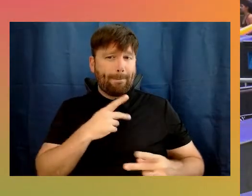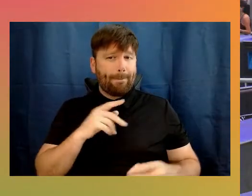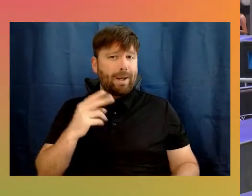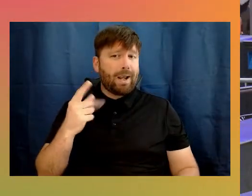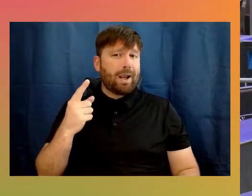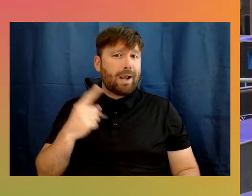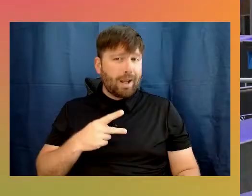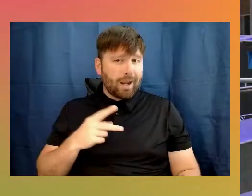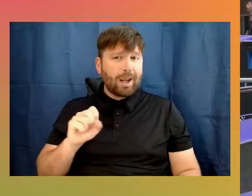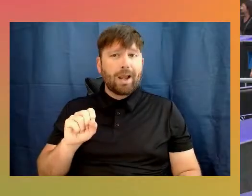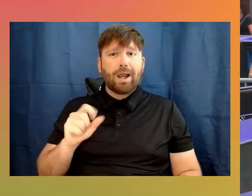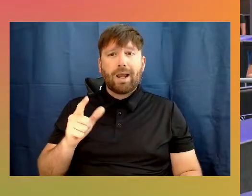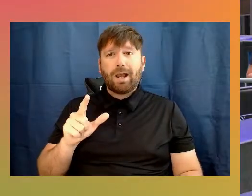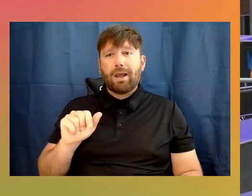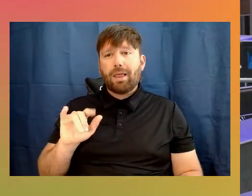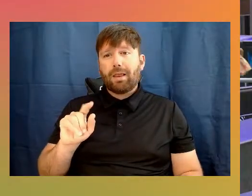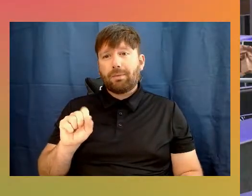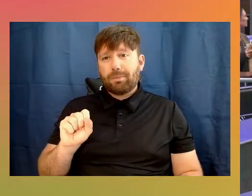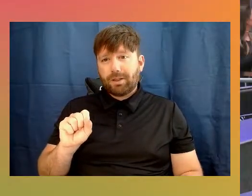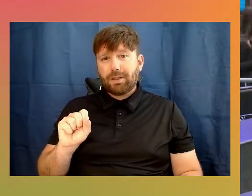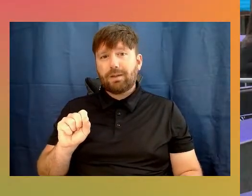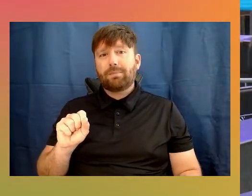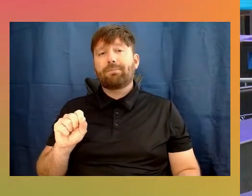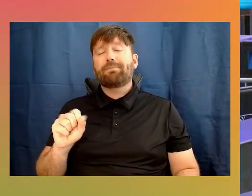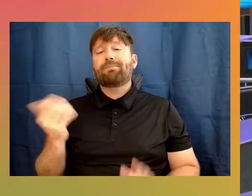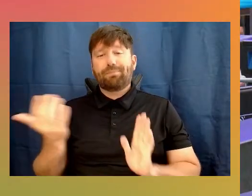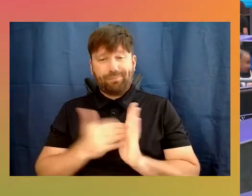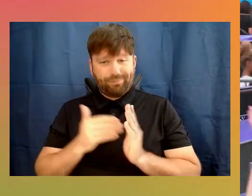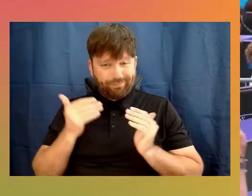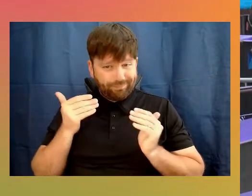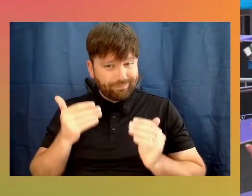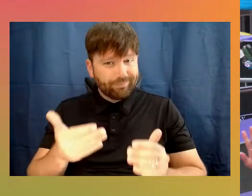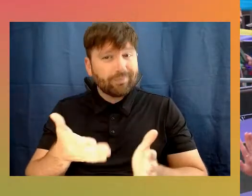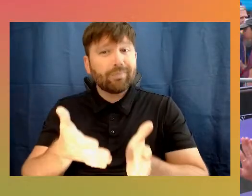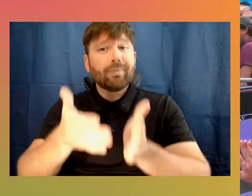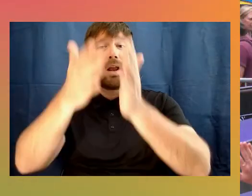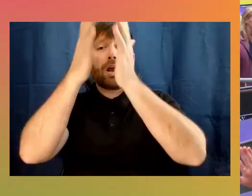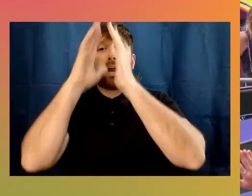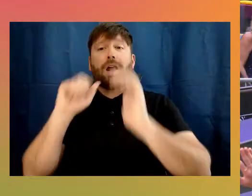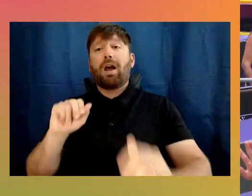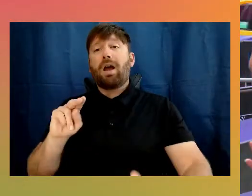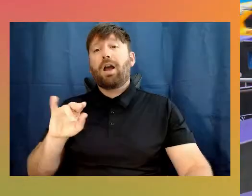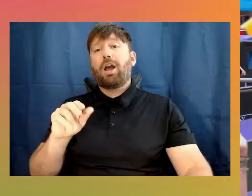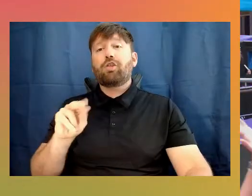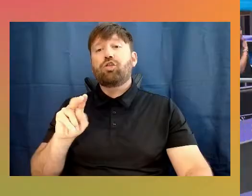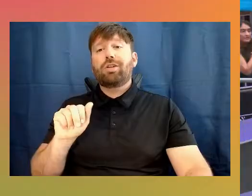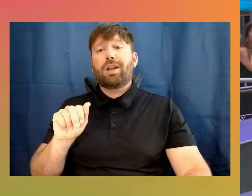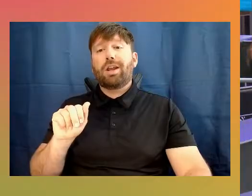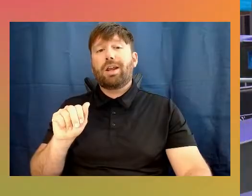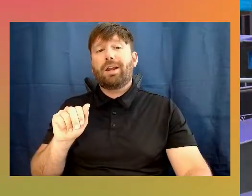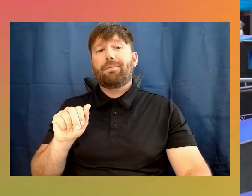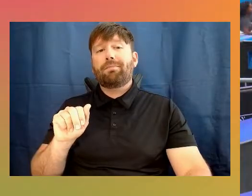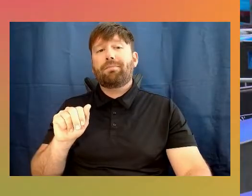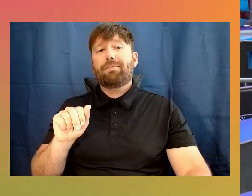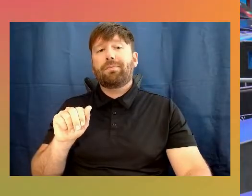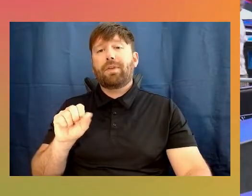EXHALE. SHIFT IT BACK.